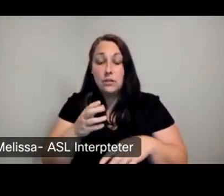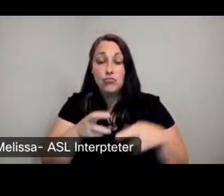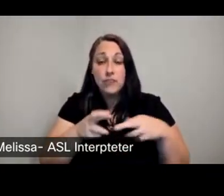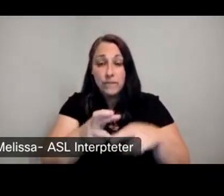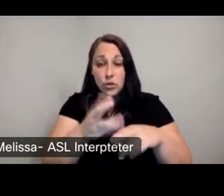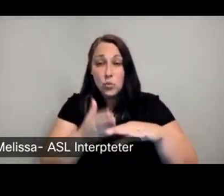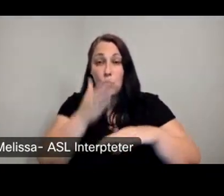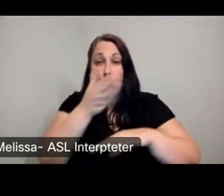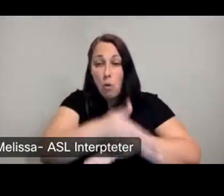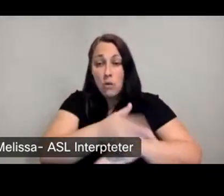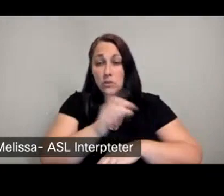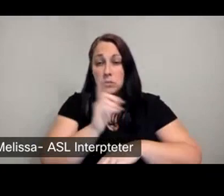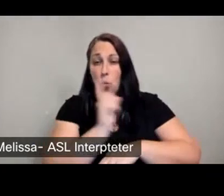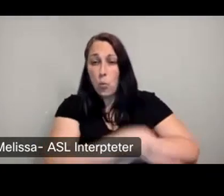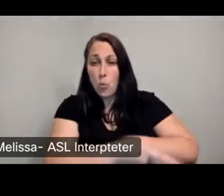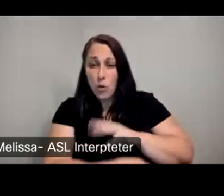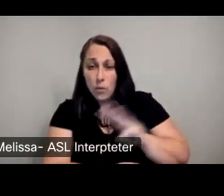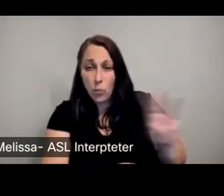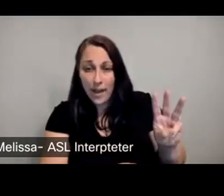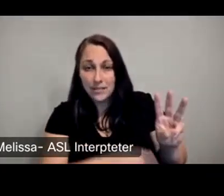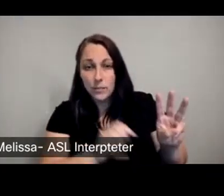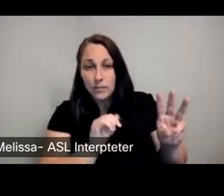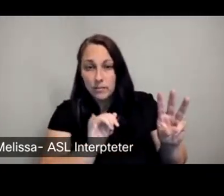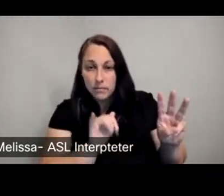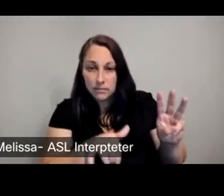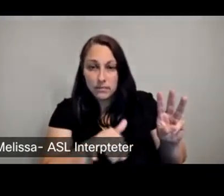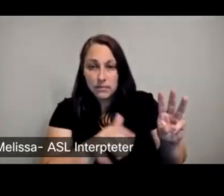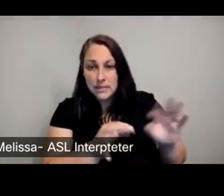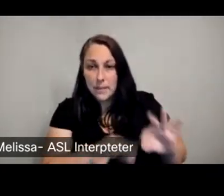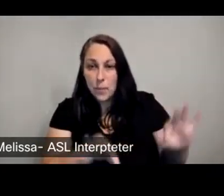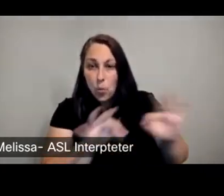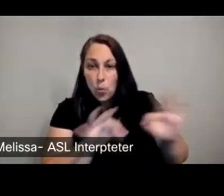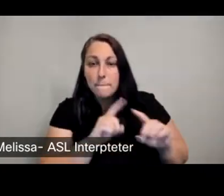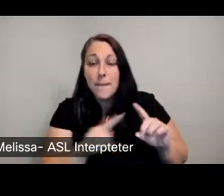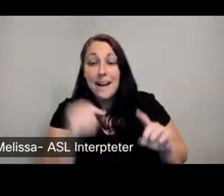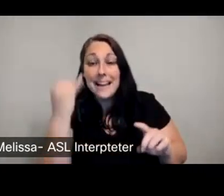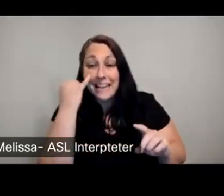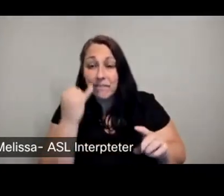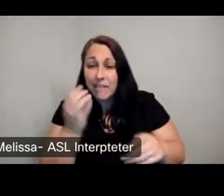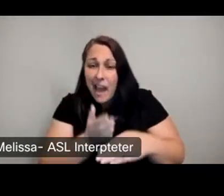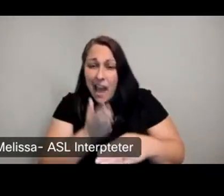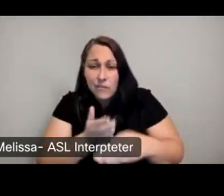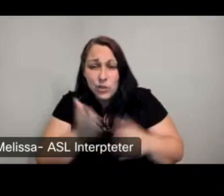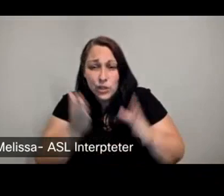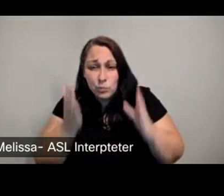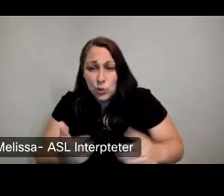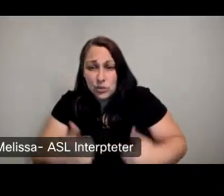um is important but I think the perception may be of an average resident maybe quite different about